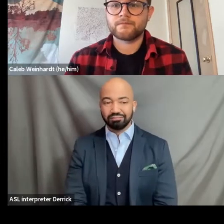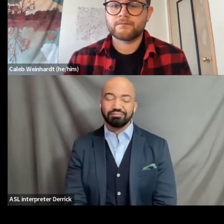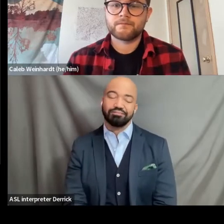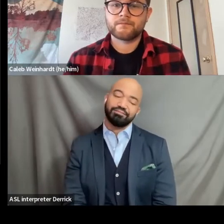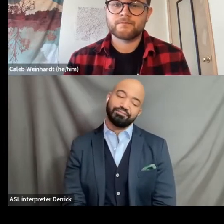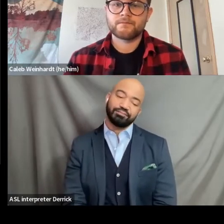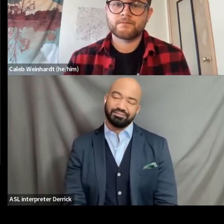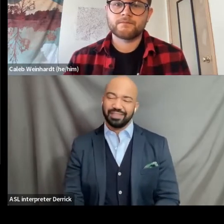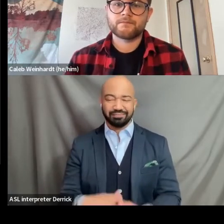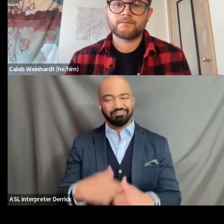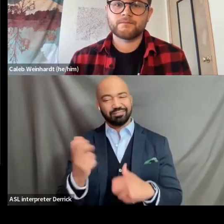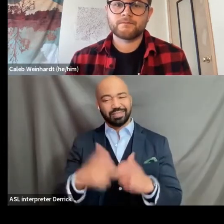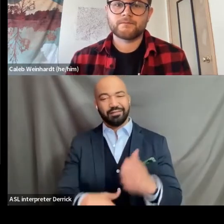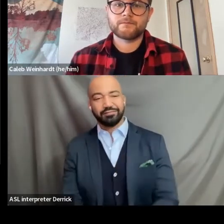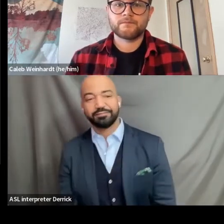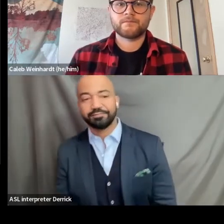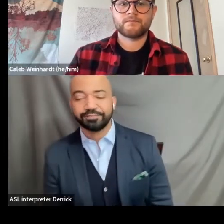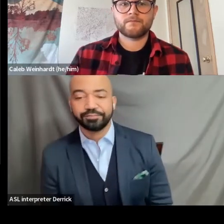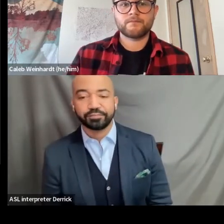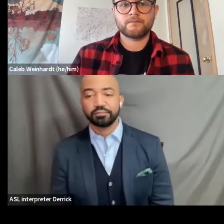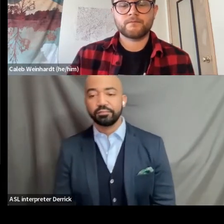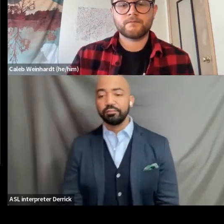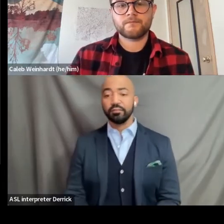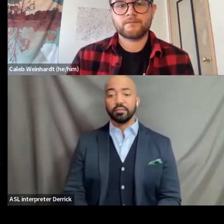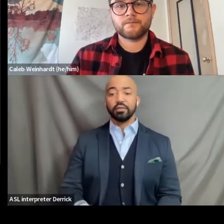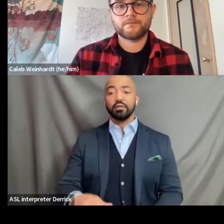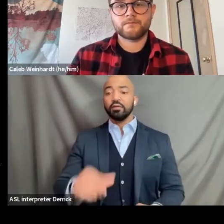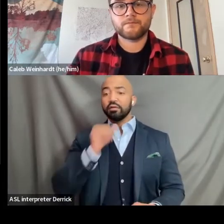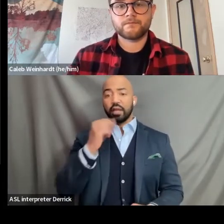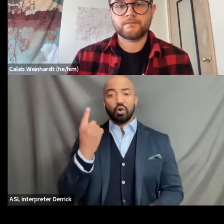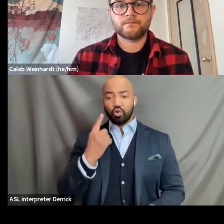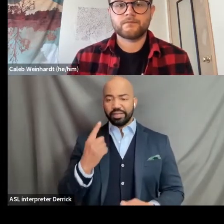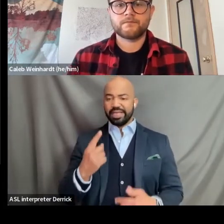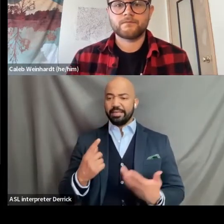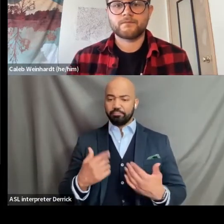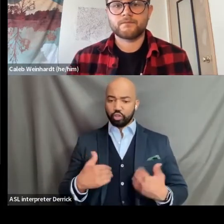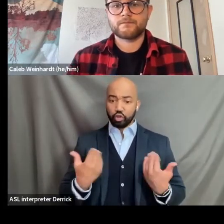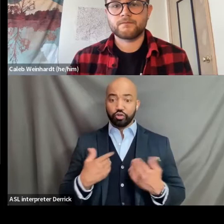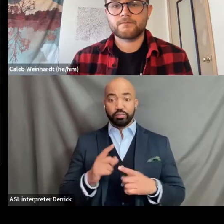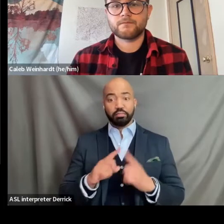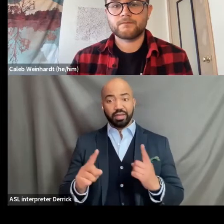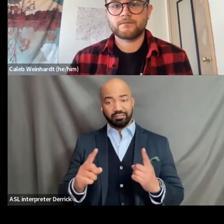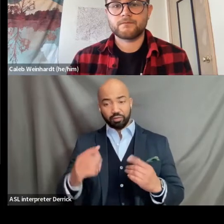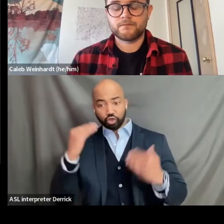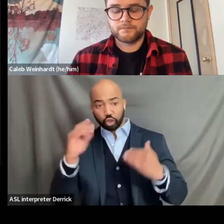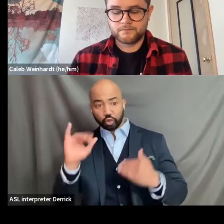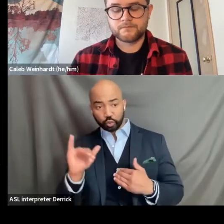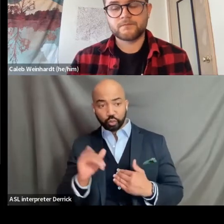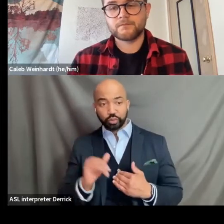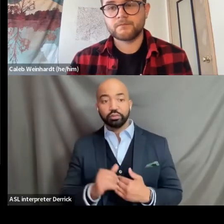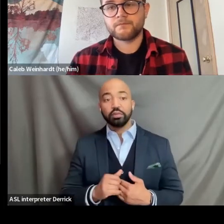When we look at across the lifespan. So not just youth, but youth and adults. One in five trans people or nonbinary people